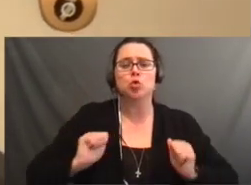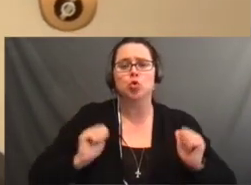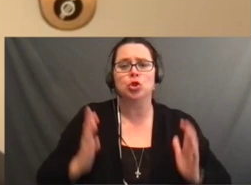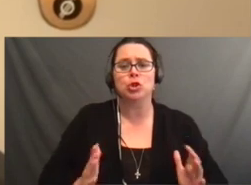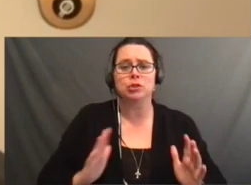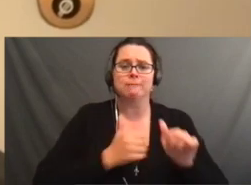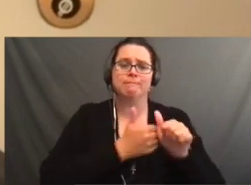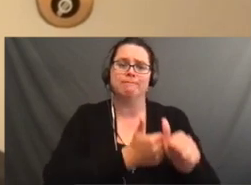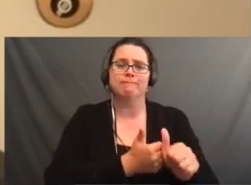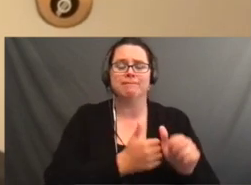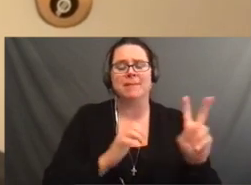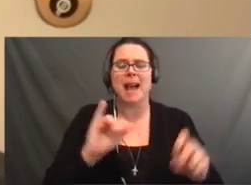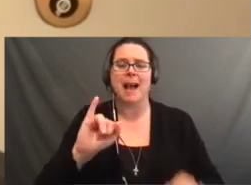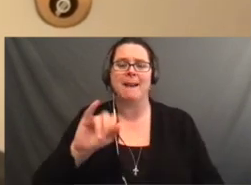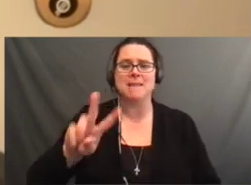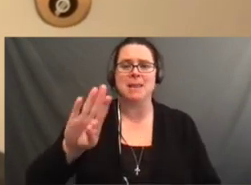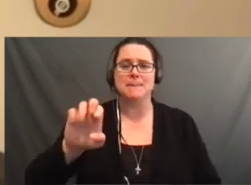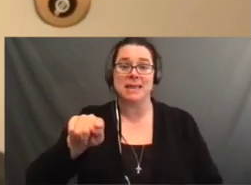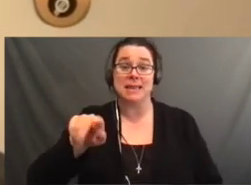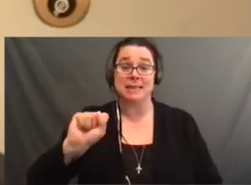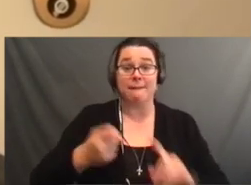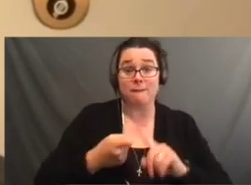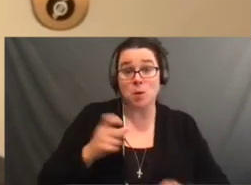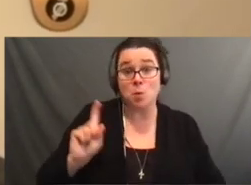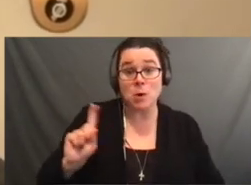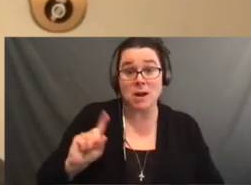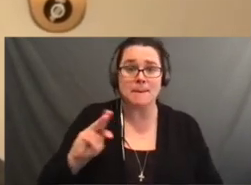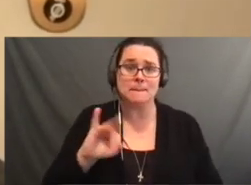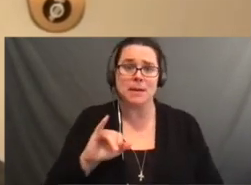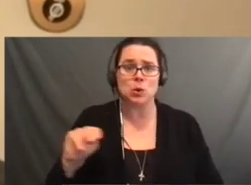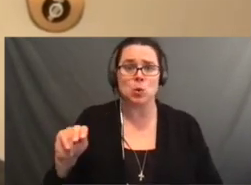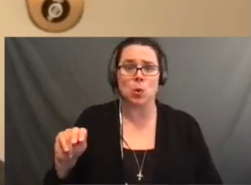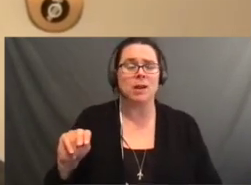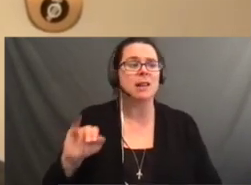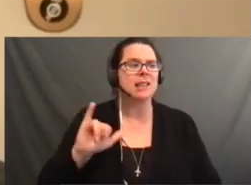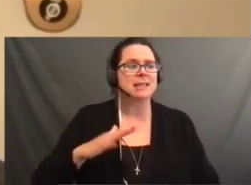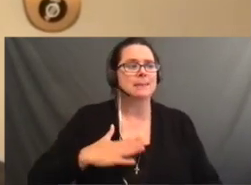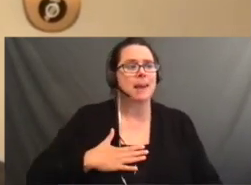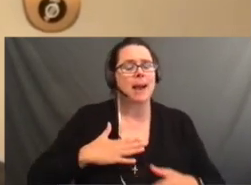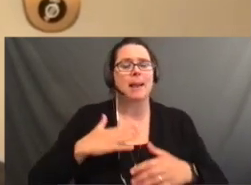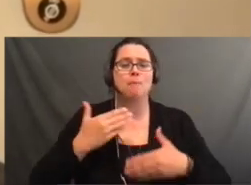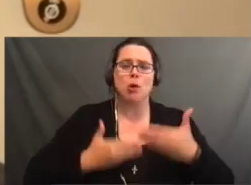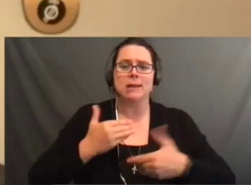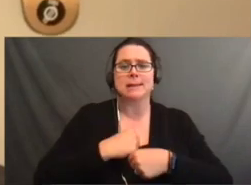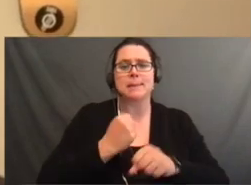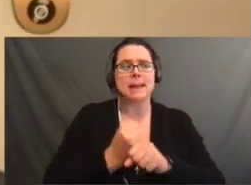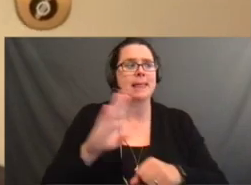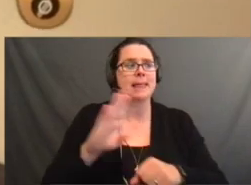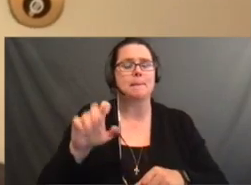goes by IV Beats and I'm from Minnesota. So this is my process of making a beat.